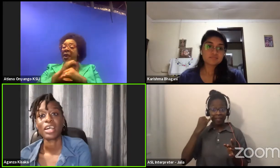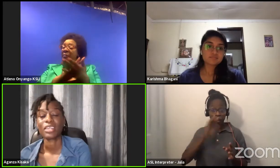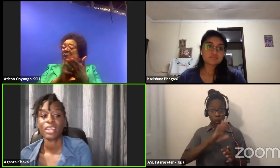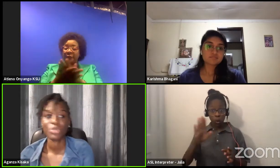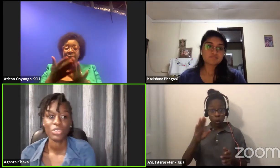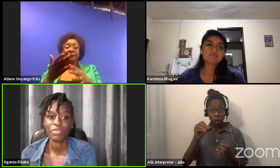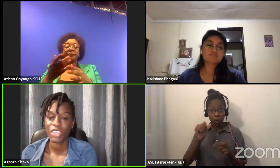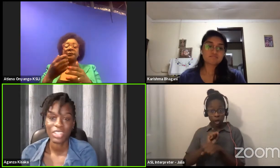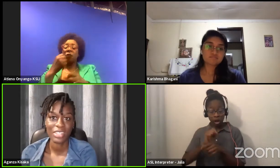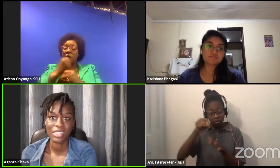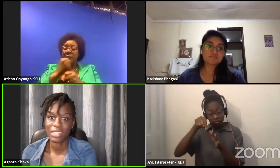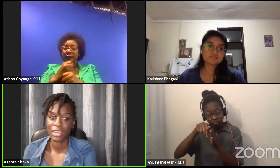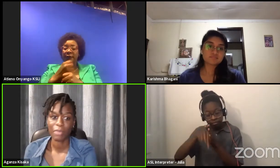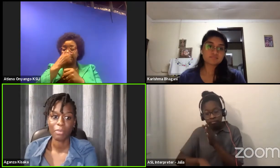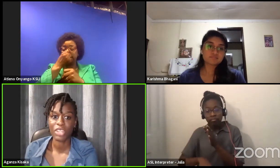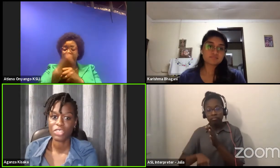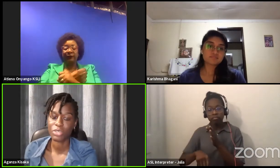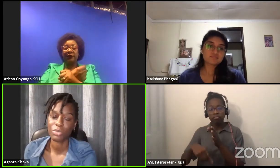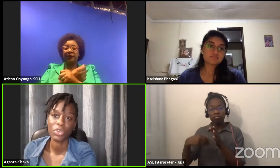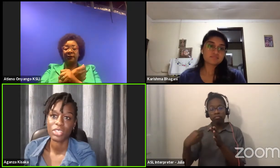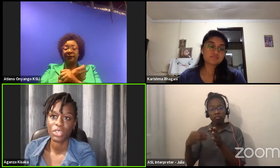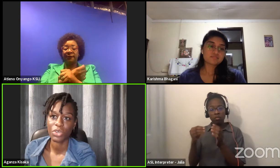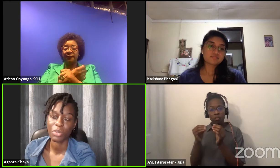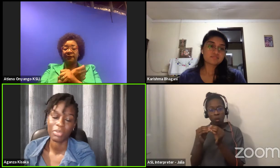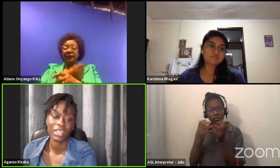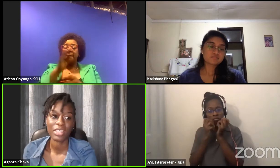and that motivation is in a much more secure place.